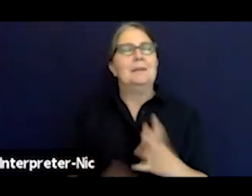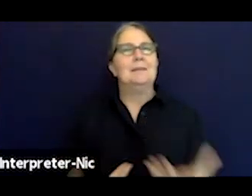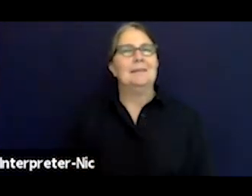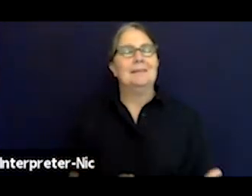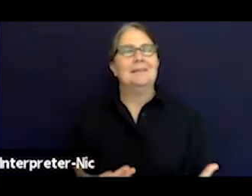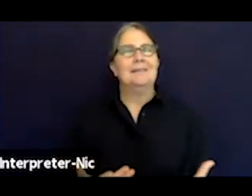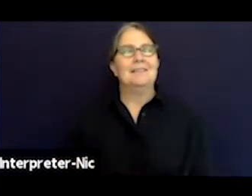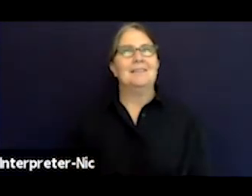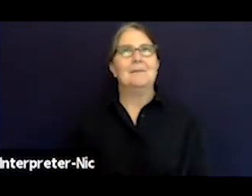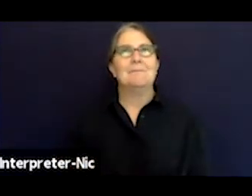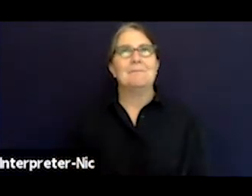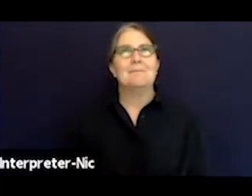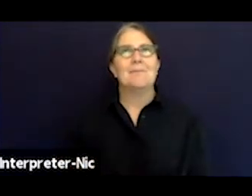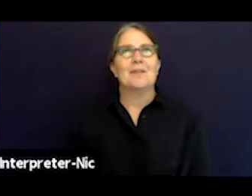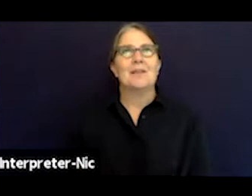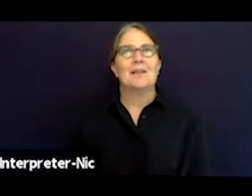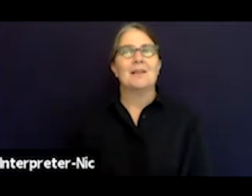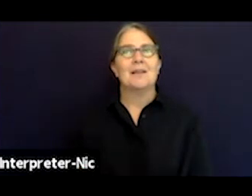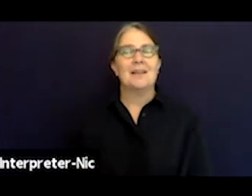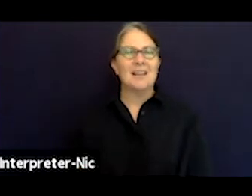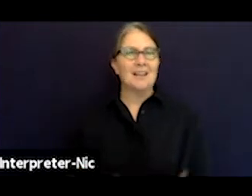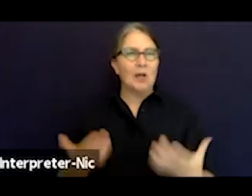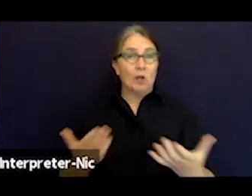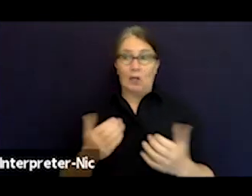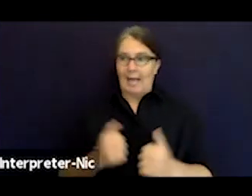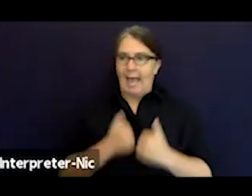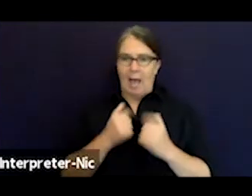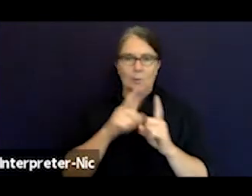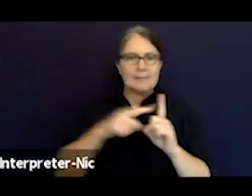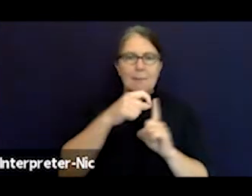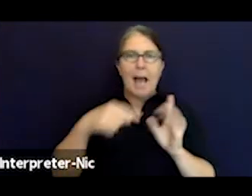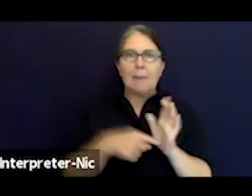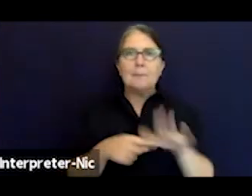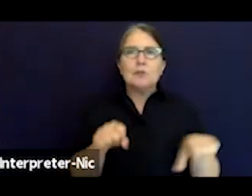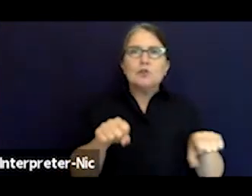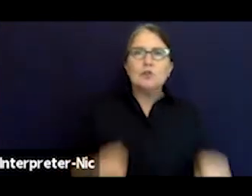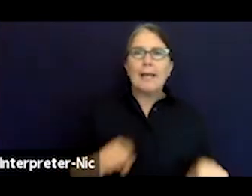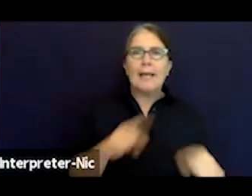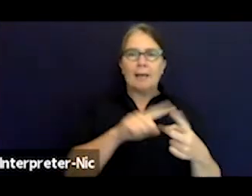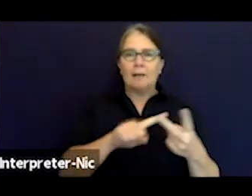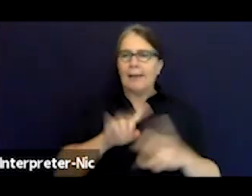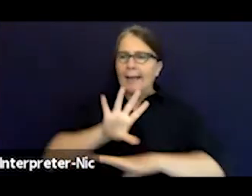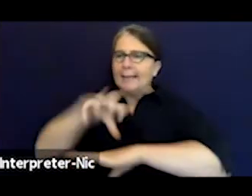And so, our department chairs, our campus leaders, our colleagues in the classroom,